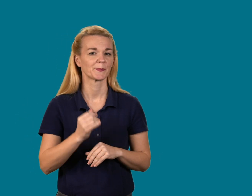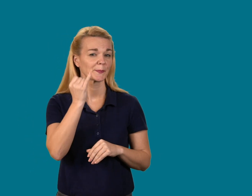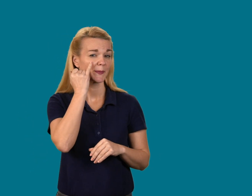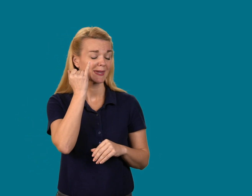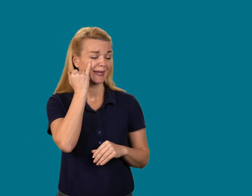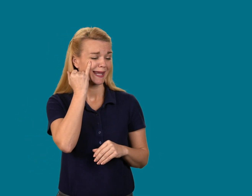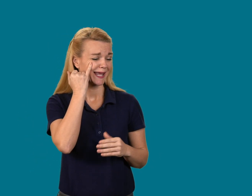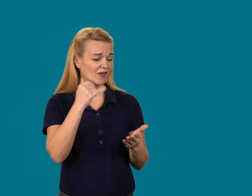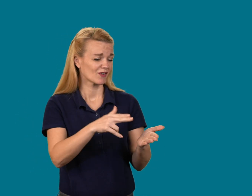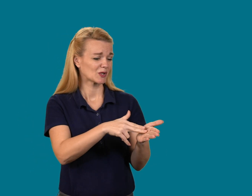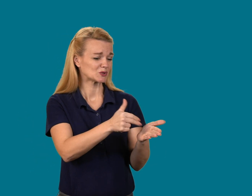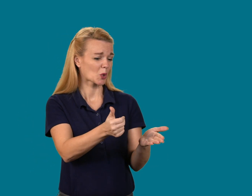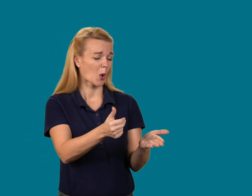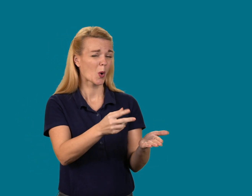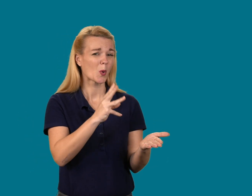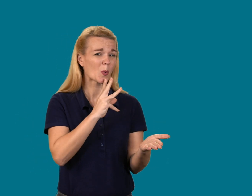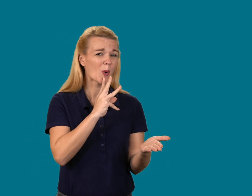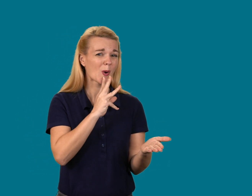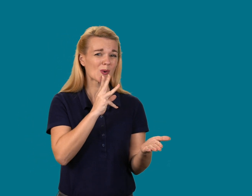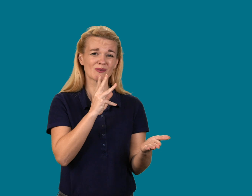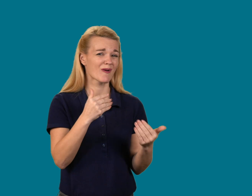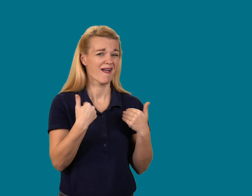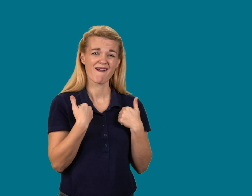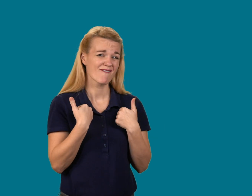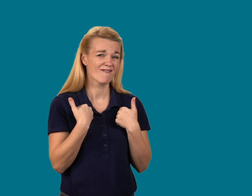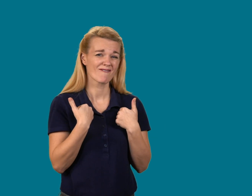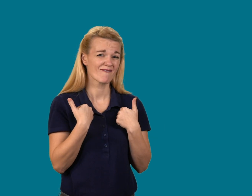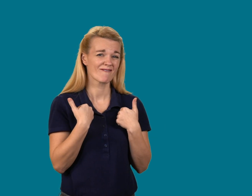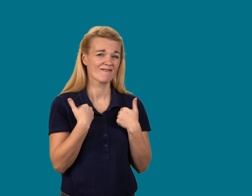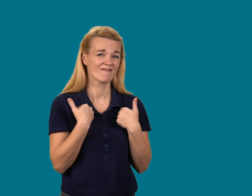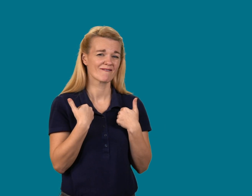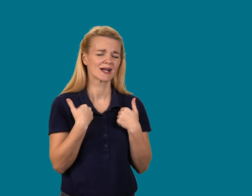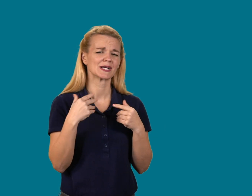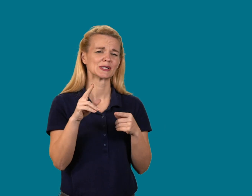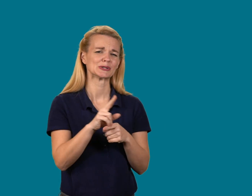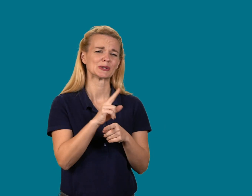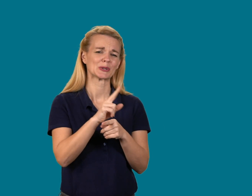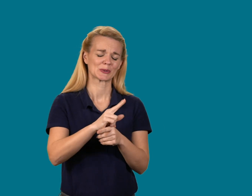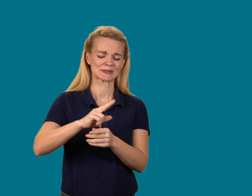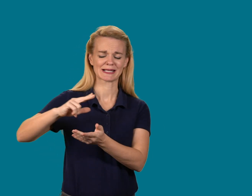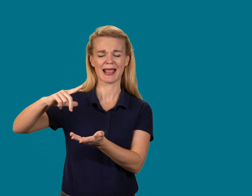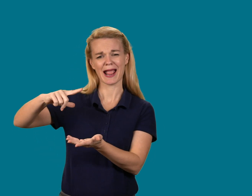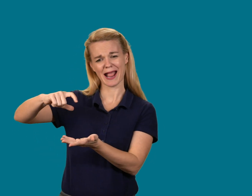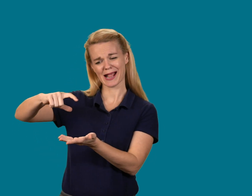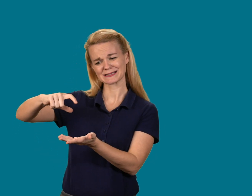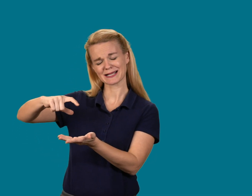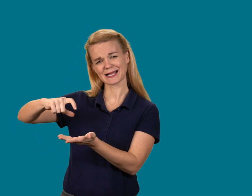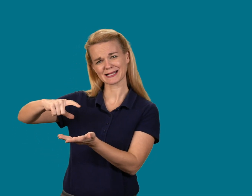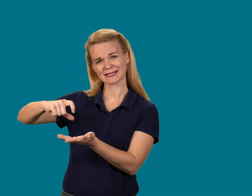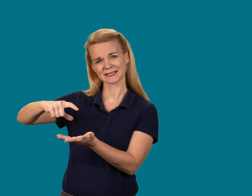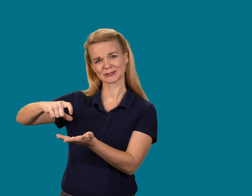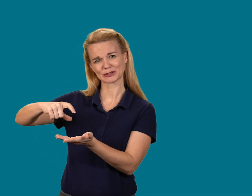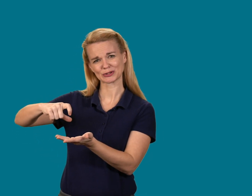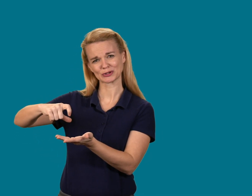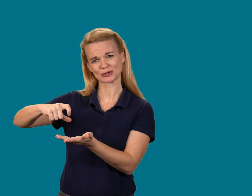If soap and water are not readily available, use a hand sanitizer that contains